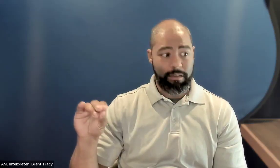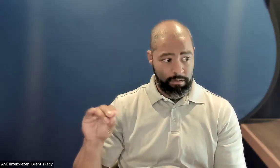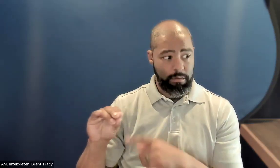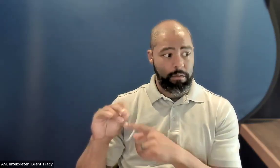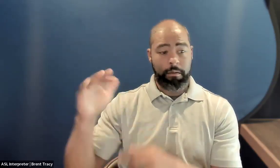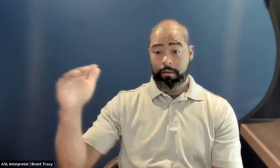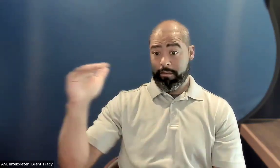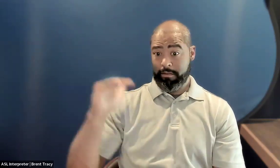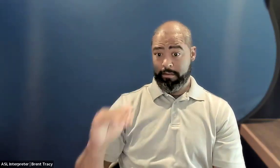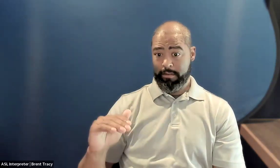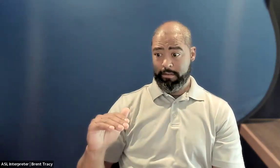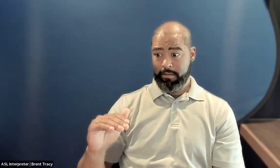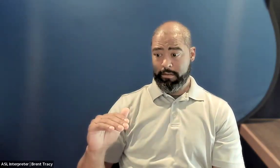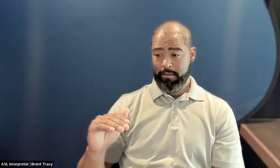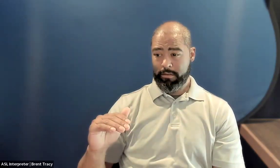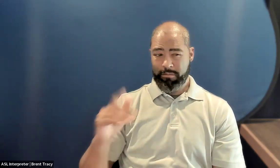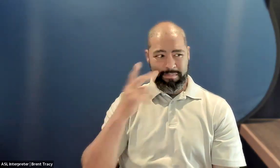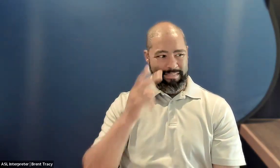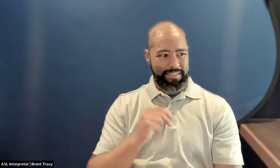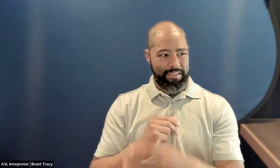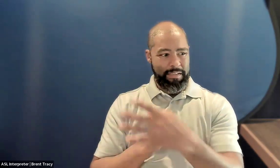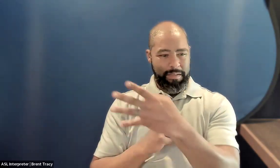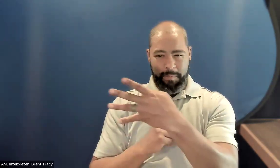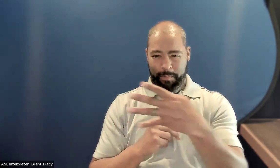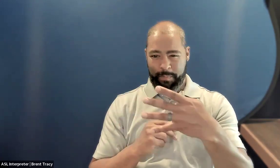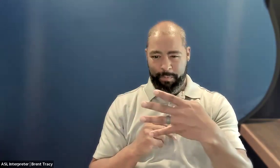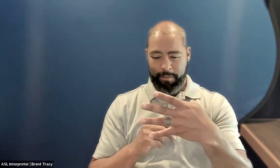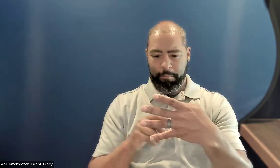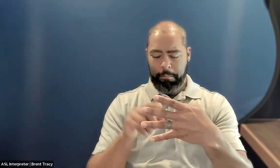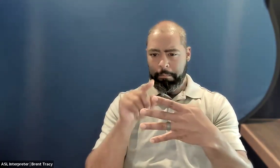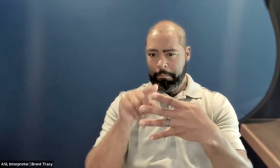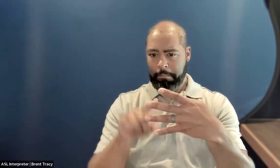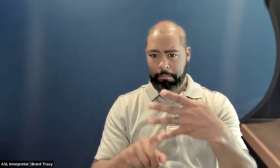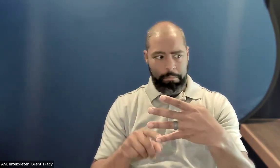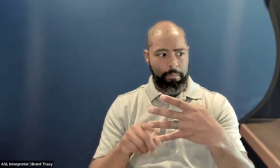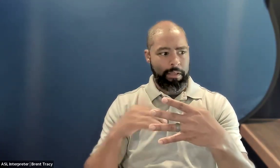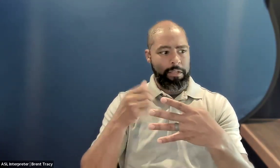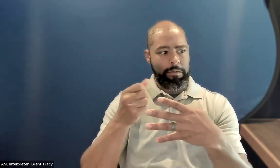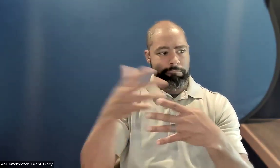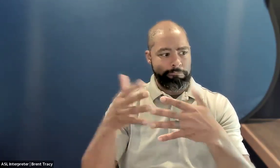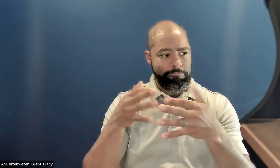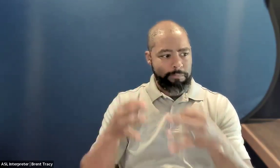parameter can be used in different stages of the project life cycle cycle, including project evaluation.